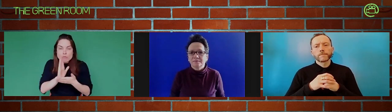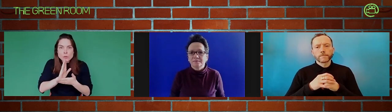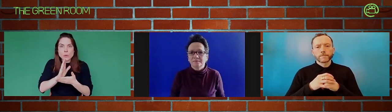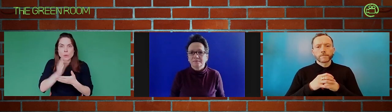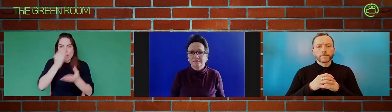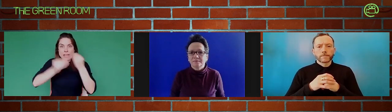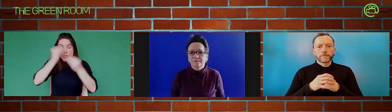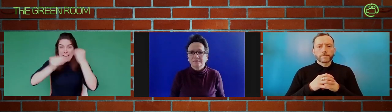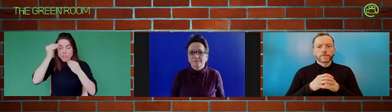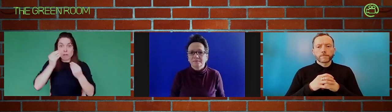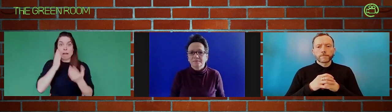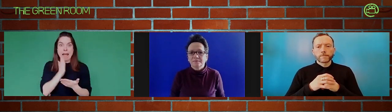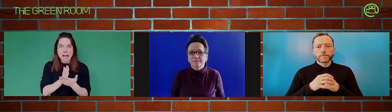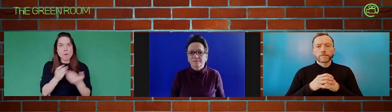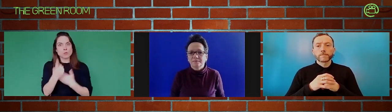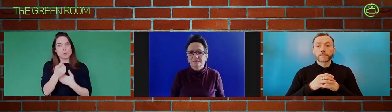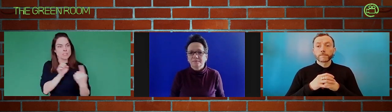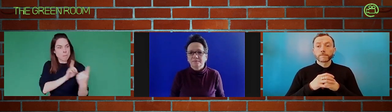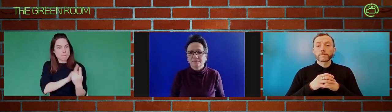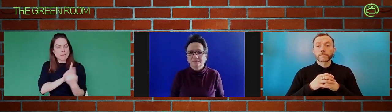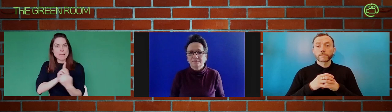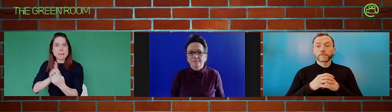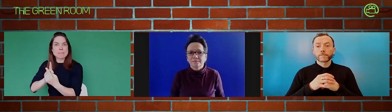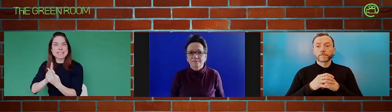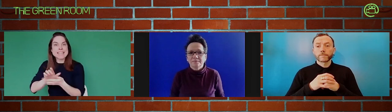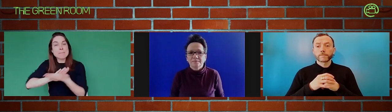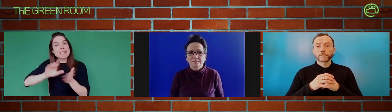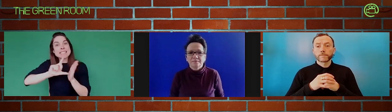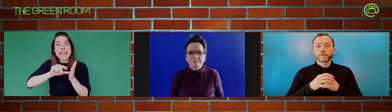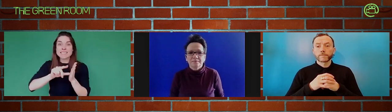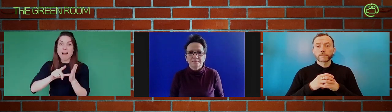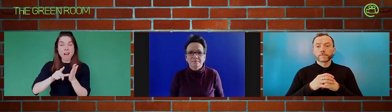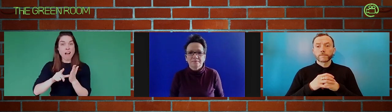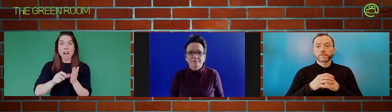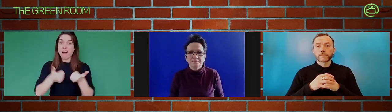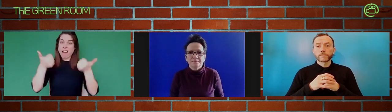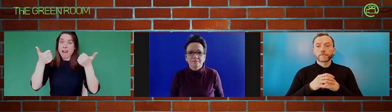Yeah, no, totally. I also teach at Rose Bruford ,which is where i